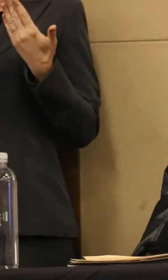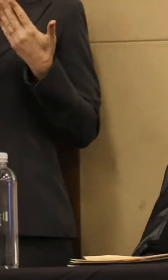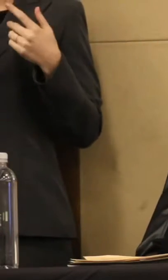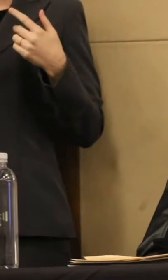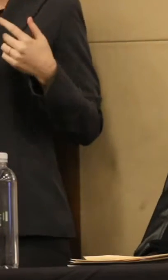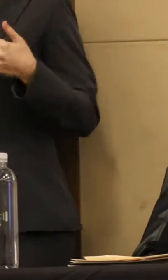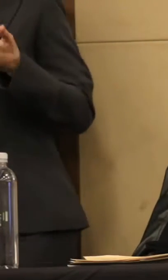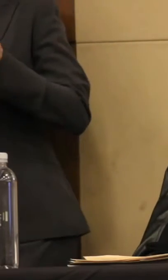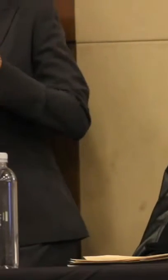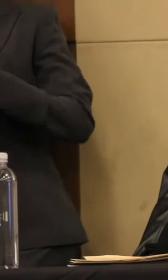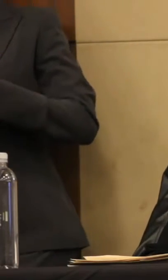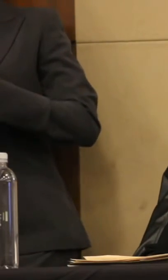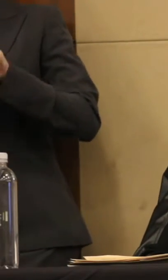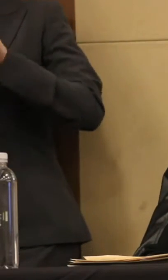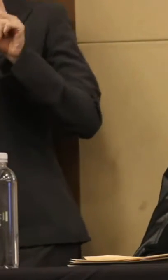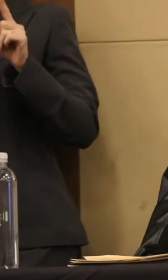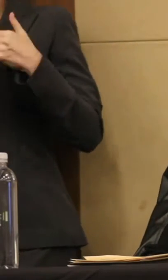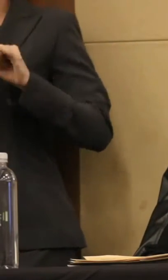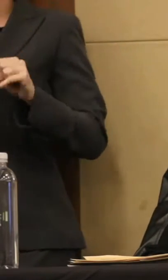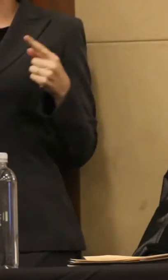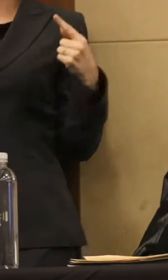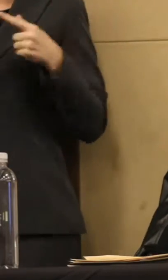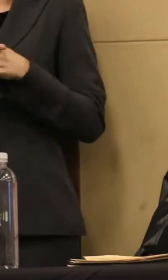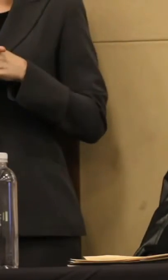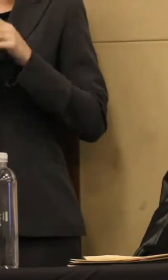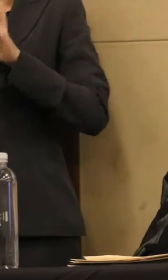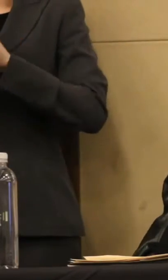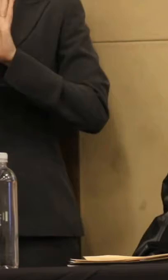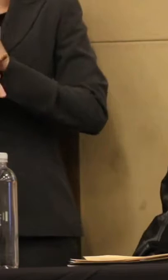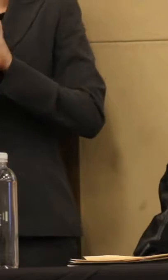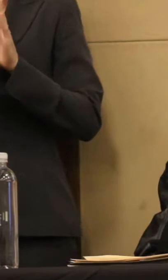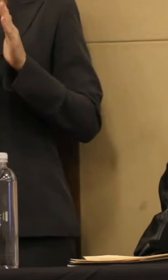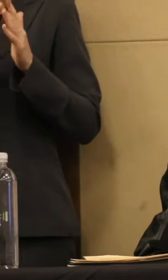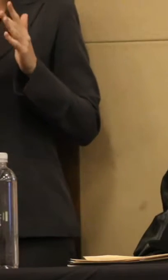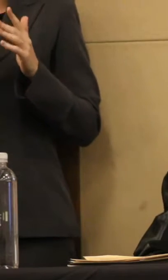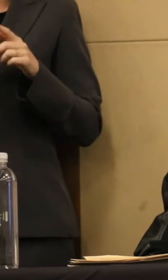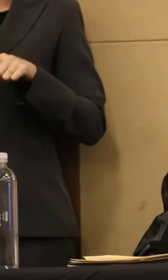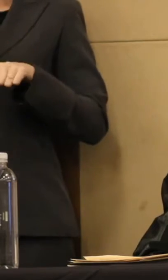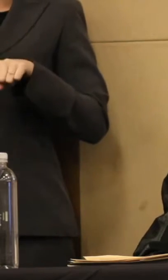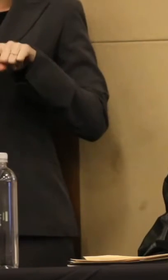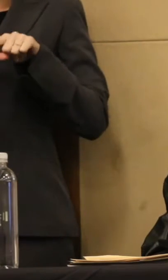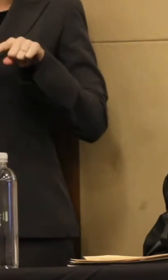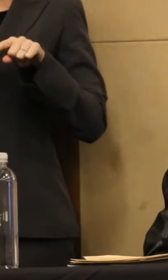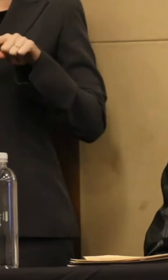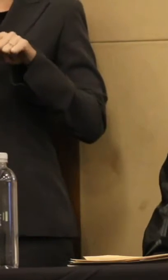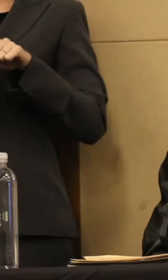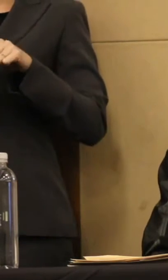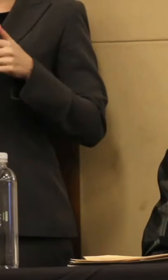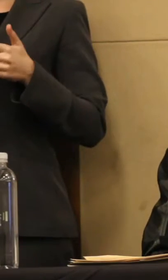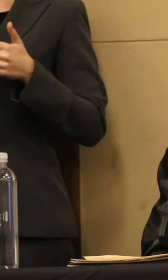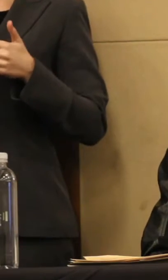support people with disabilities but don't always quite get us to the finish line.